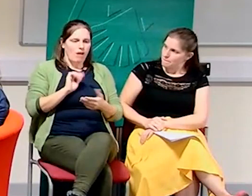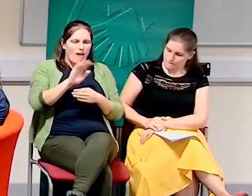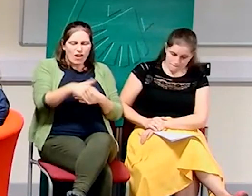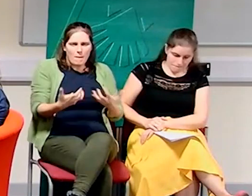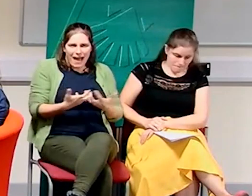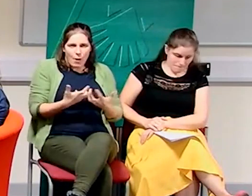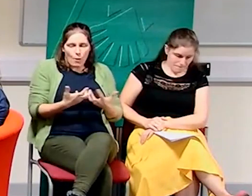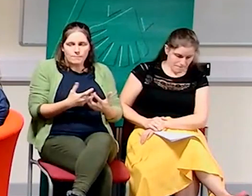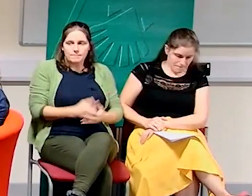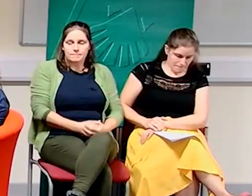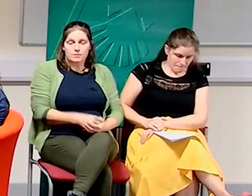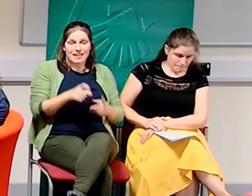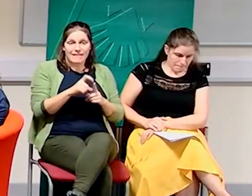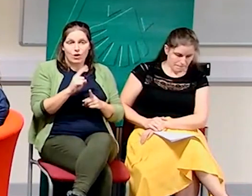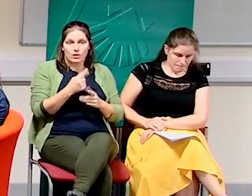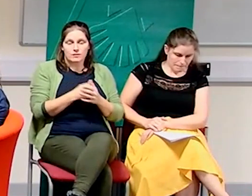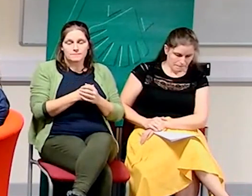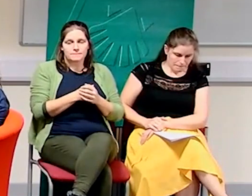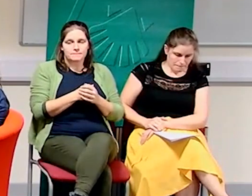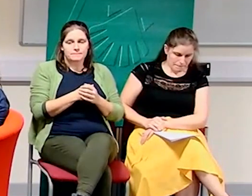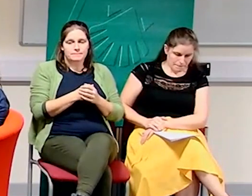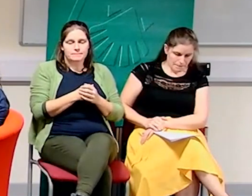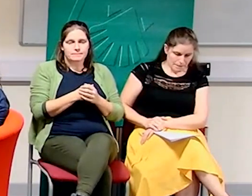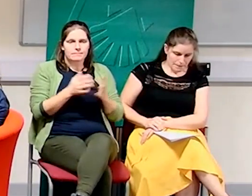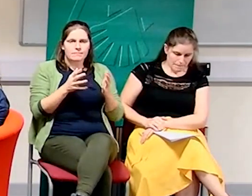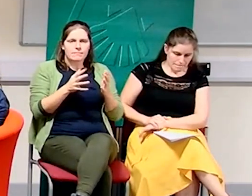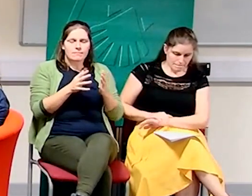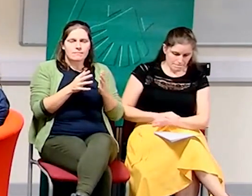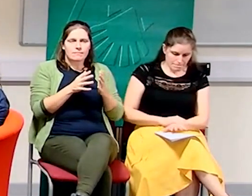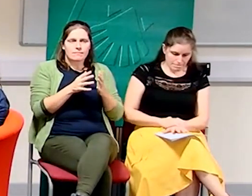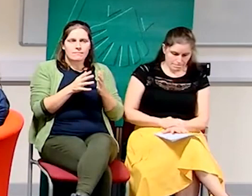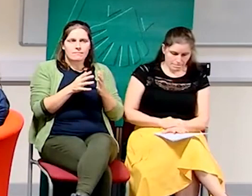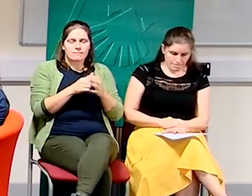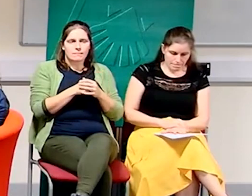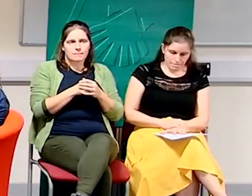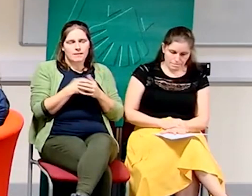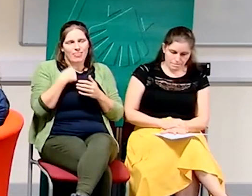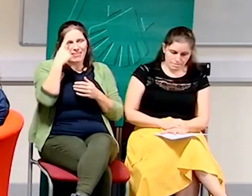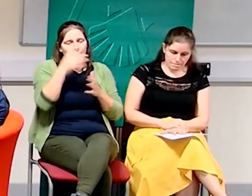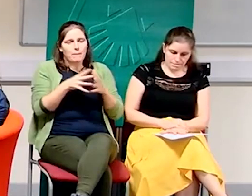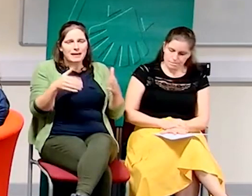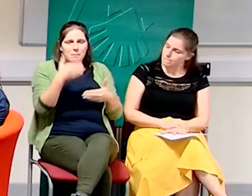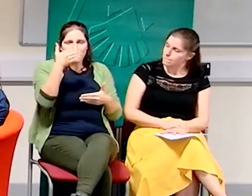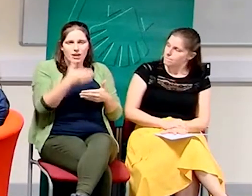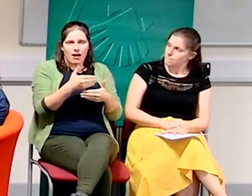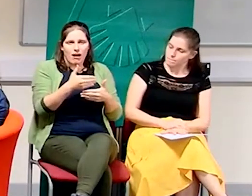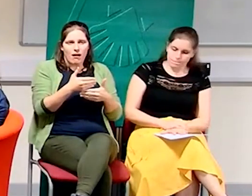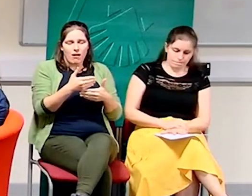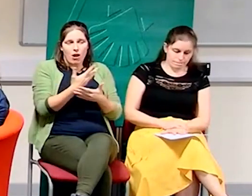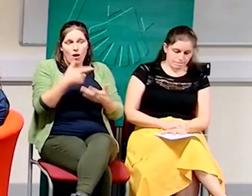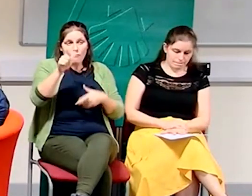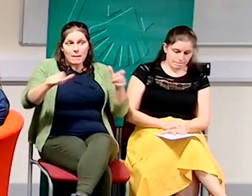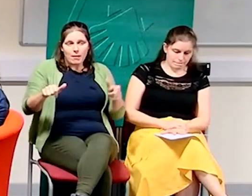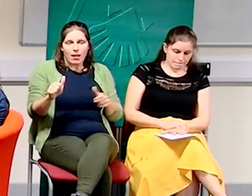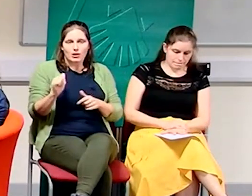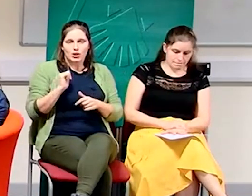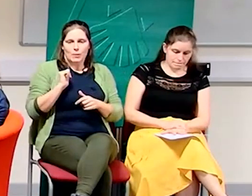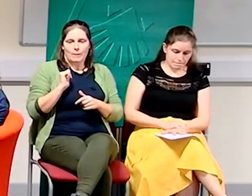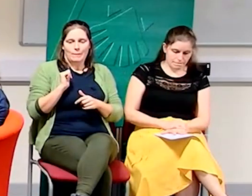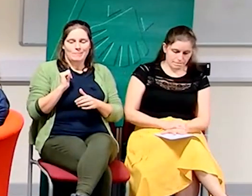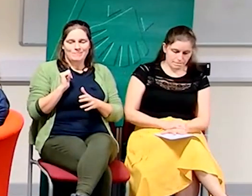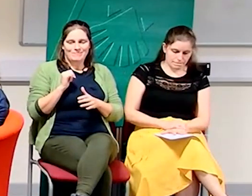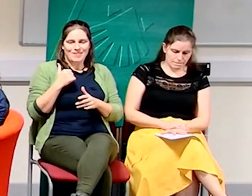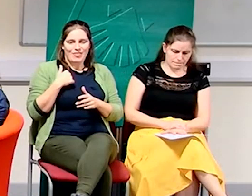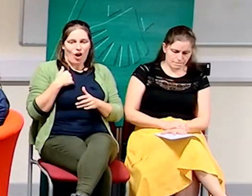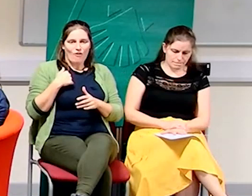them I think the biggest barrier I think a lot of people would assume I was 27 when I was injured so